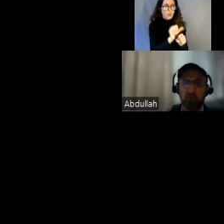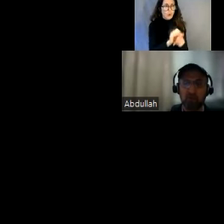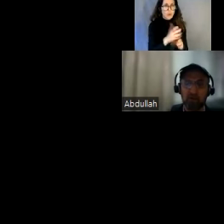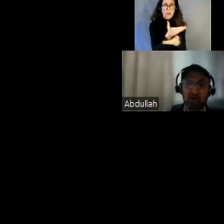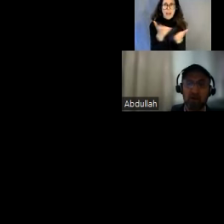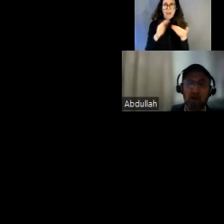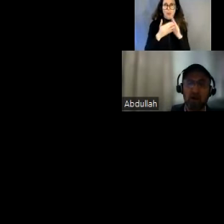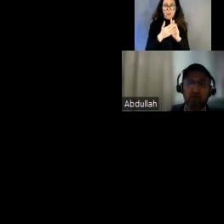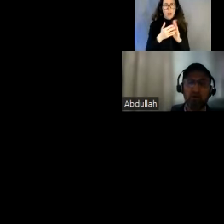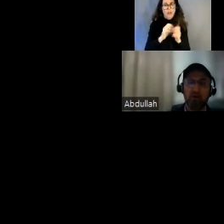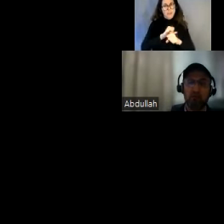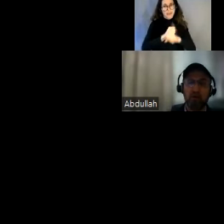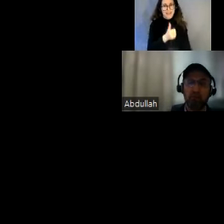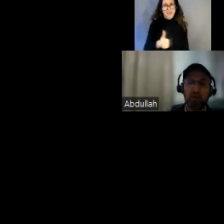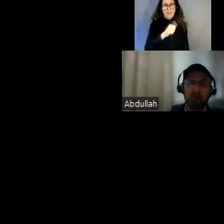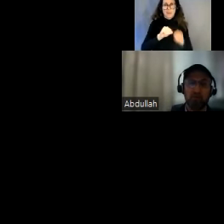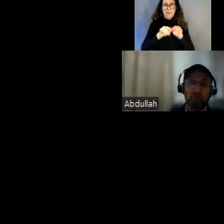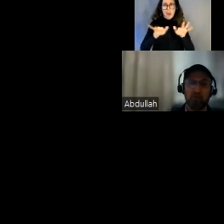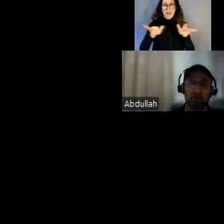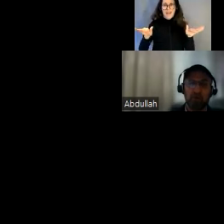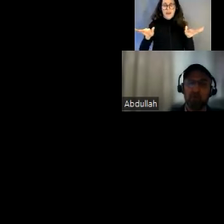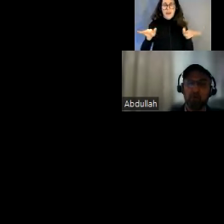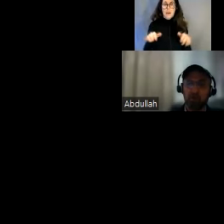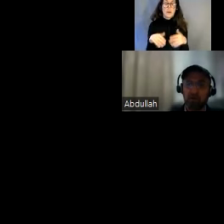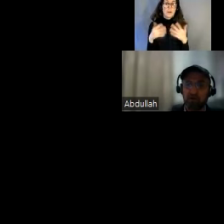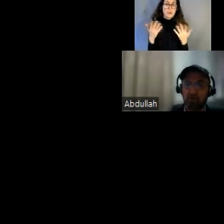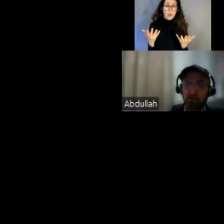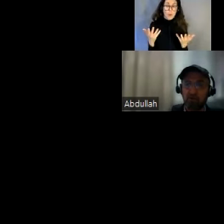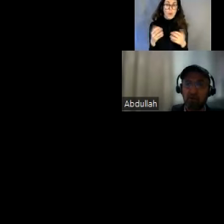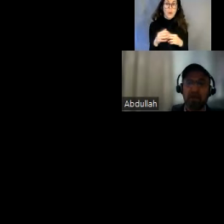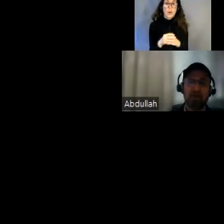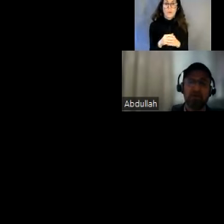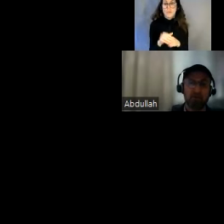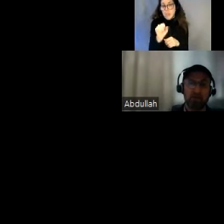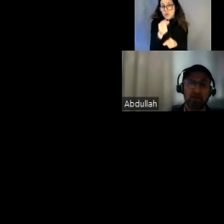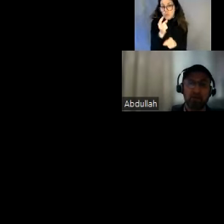maximum of $200 per day. If an attendant was getting paid paid less, for example, $100 , you can only apply for reimbursement of the $100. And for reimbursement, there's aprocess that you have up to November 20, 2022,to apply. And apply online within the same link that we share. You can scroll down to the end, and there's a button for apply for reimbursement. And there's a step by step process that you can get the money back from the WSIB. And when they reimburse you, that needs to go to your bank account that is for the direct fundingprogram. And when you're applying, you would use your name, your first and last name that you haveregistered your account under that name. And you will also need your CRA business number to be recorded in the application. I hope that I havecovered everything that is needed » SPEAKER: Thanks. There's a couple other questions related to direct funding. Andone is April 27th is the planned expire for all pandemic mandates. How long will direct funding allow funding allow claims for PPE or other pandemic expenses? » SPEAKER: Sure. So the direct funding program believes inPP ESHGS E and the need to protect themselves from the spread